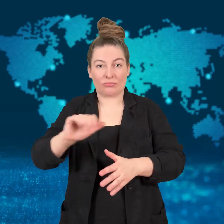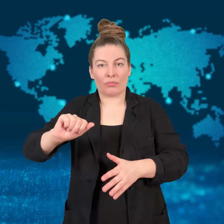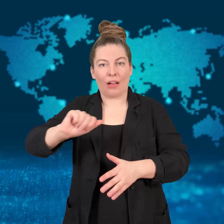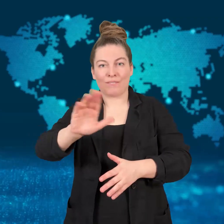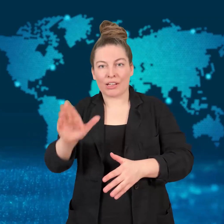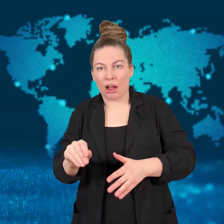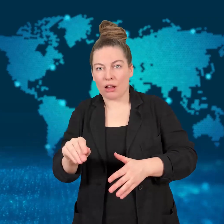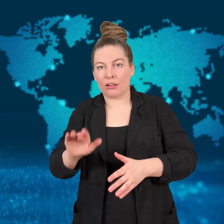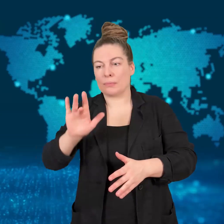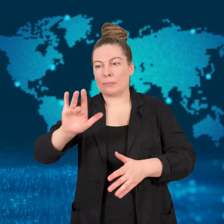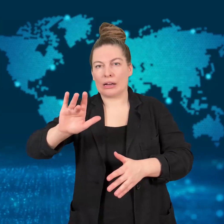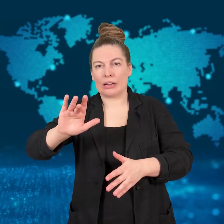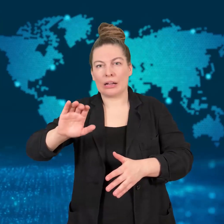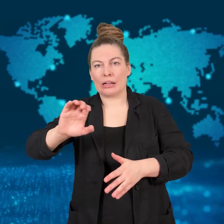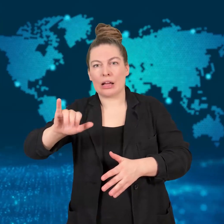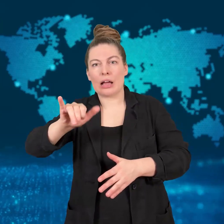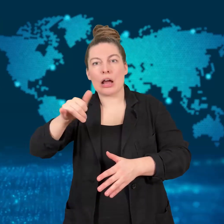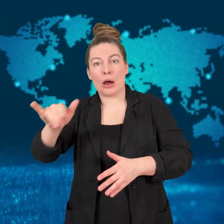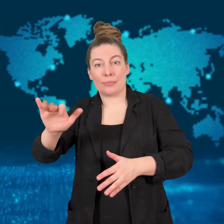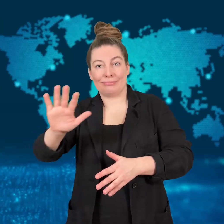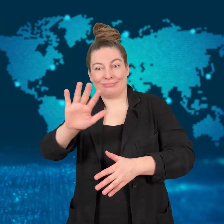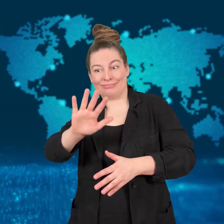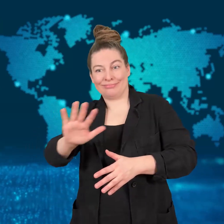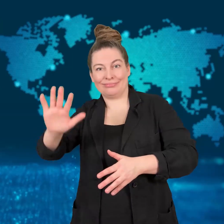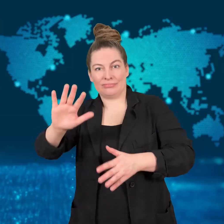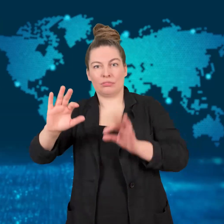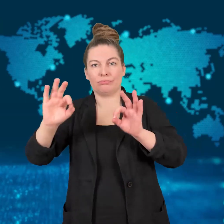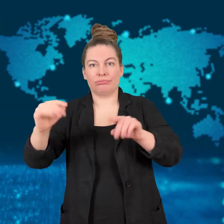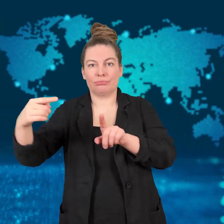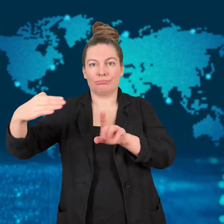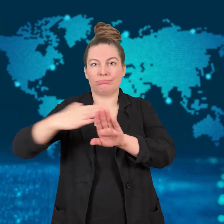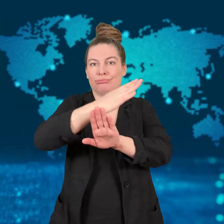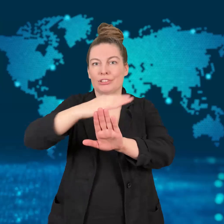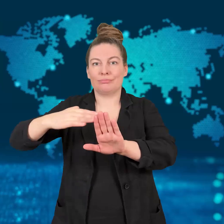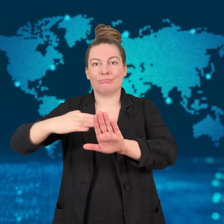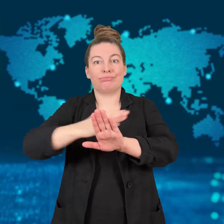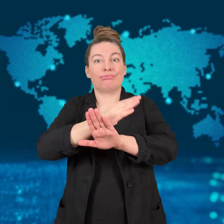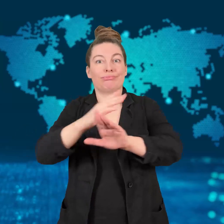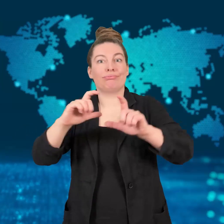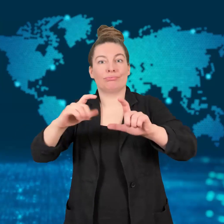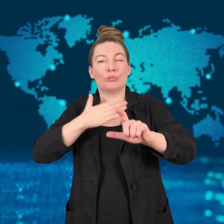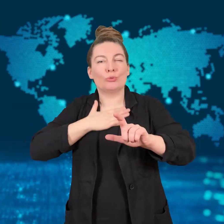in the country's Shuayrif region.